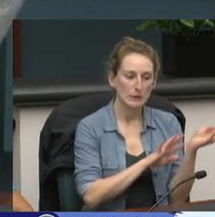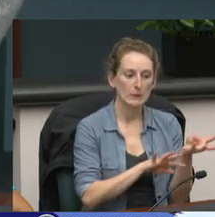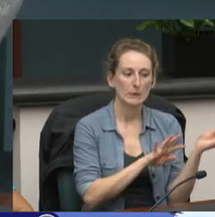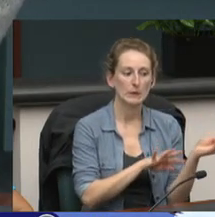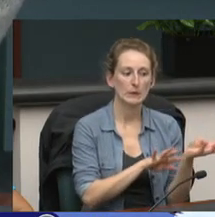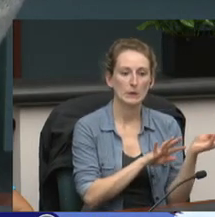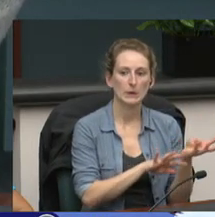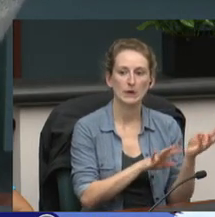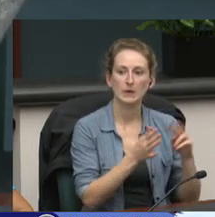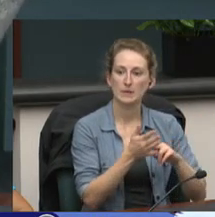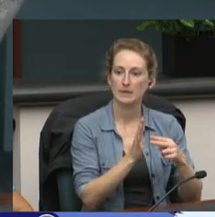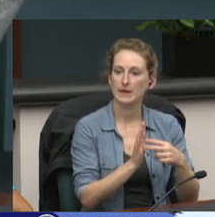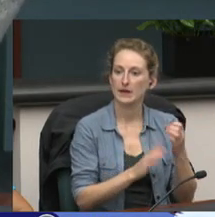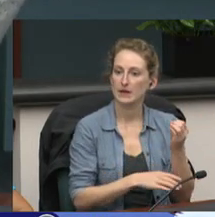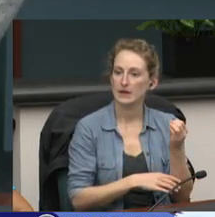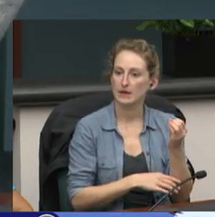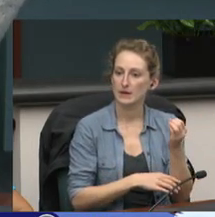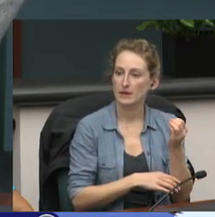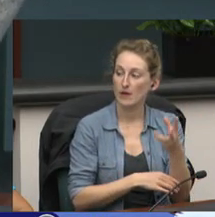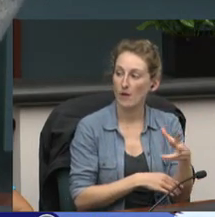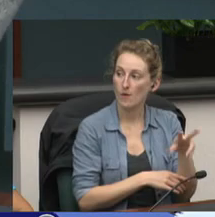which the easement is place shall be responsible for maintenance of the